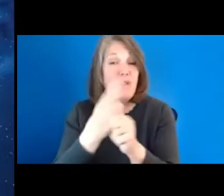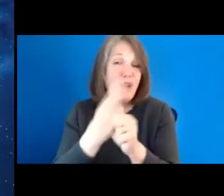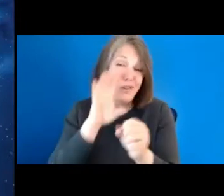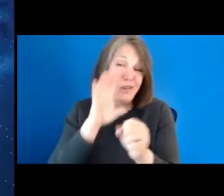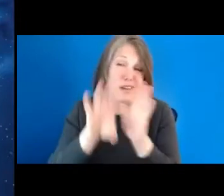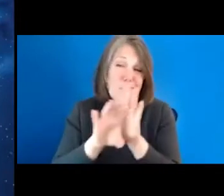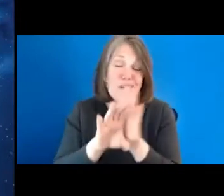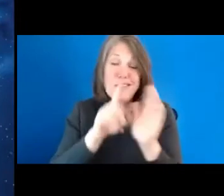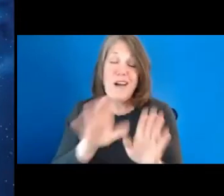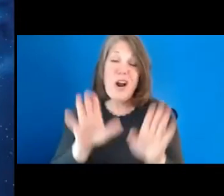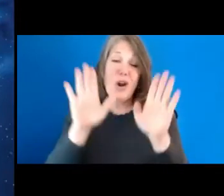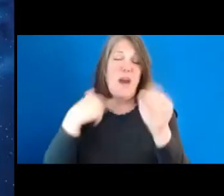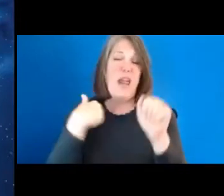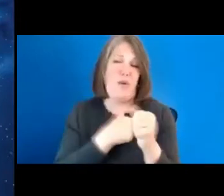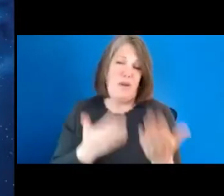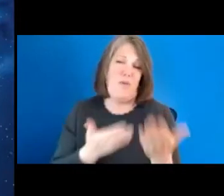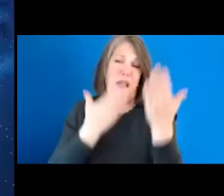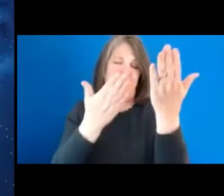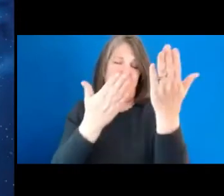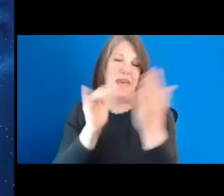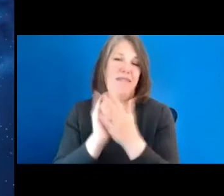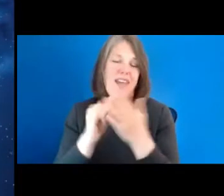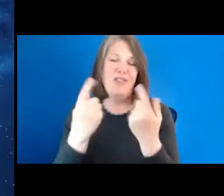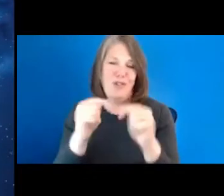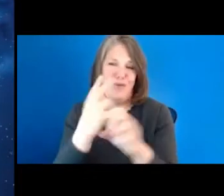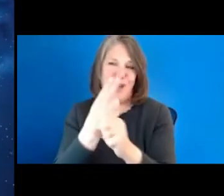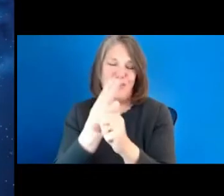it highly that he try and use them as much as possible.